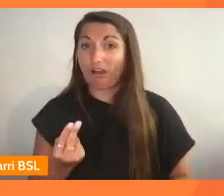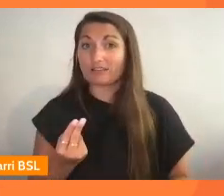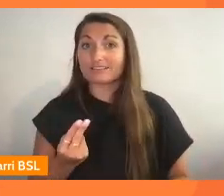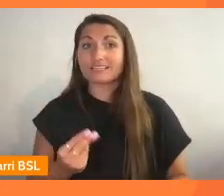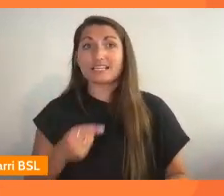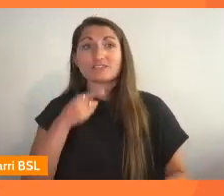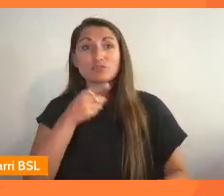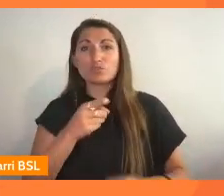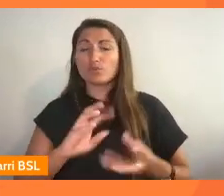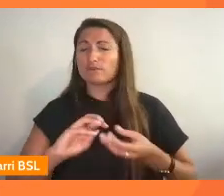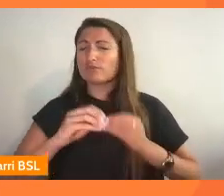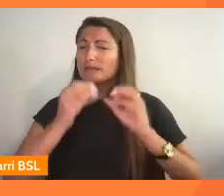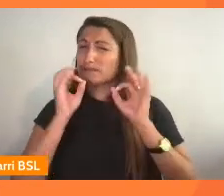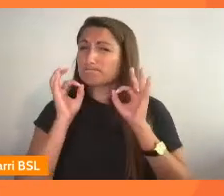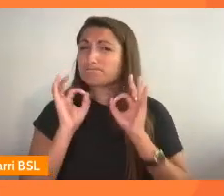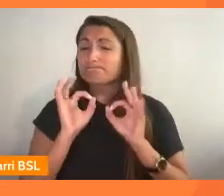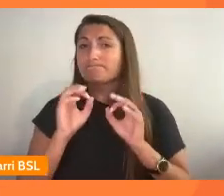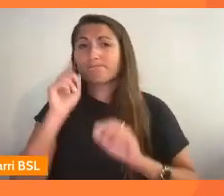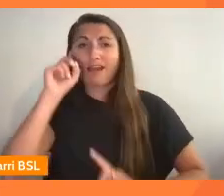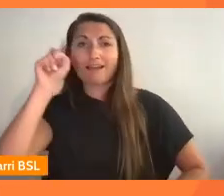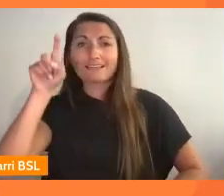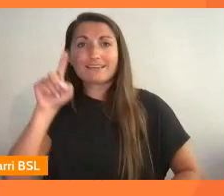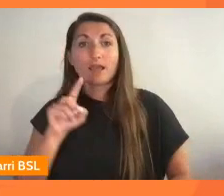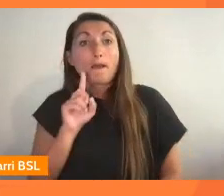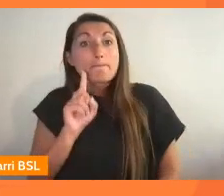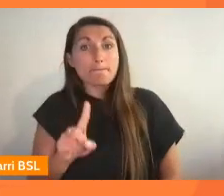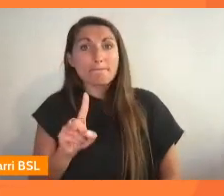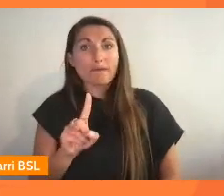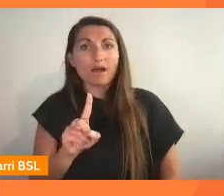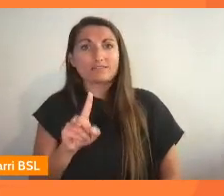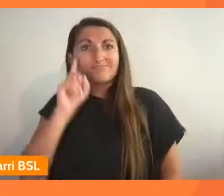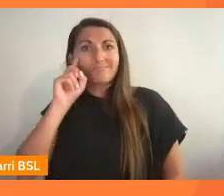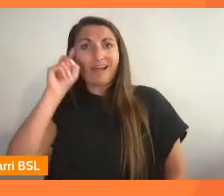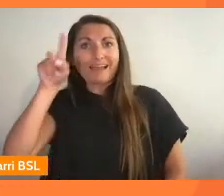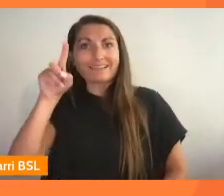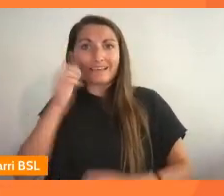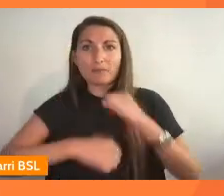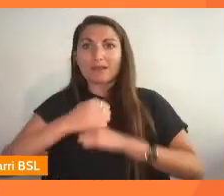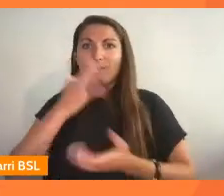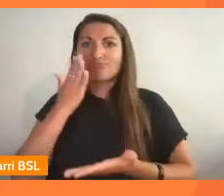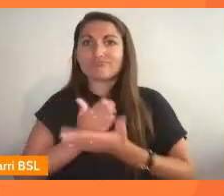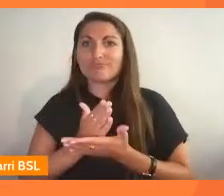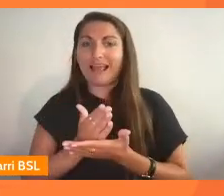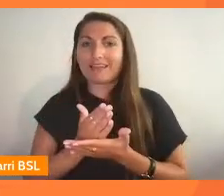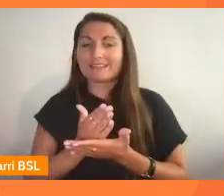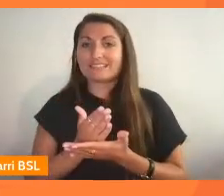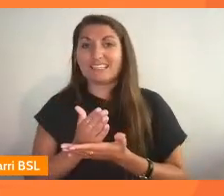of an idea, but in order to make that happen you end up with an end title